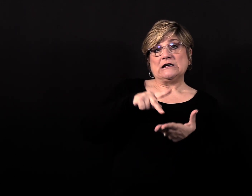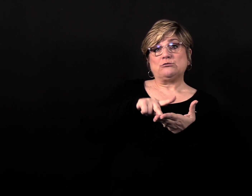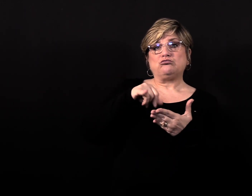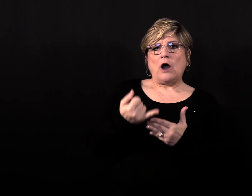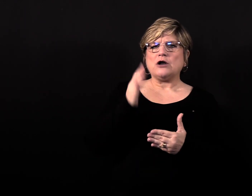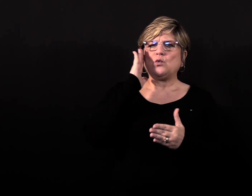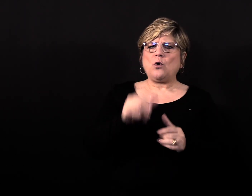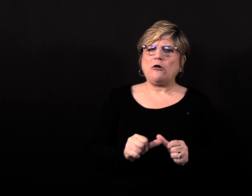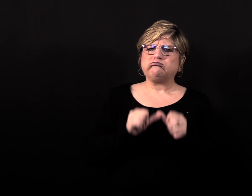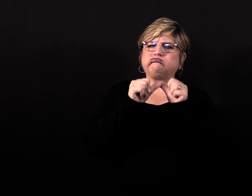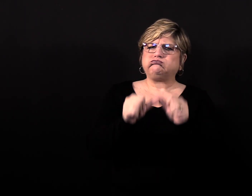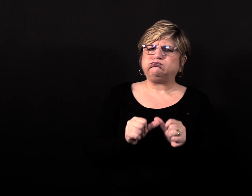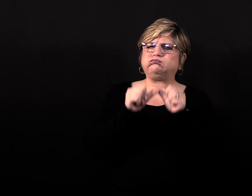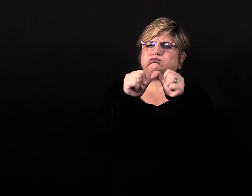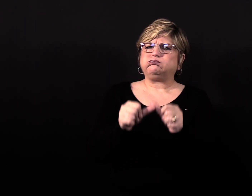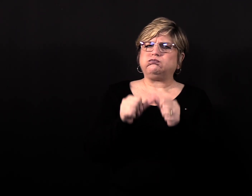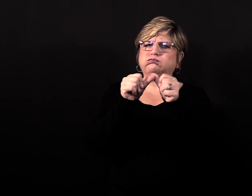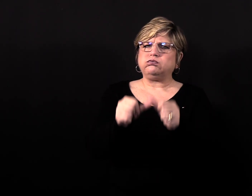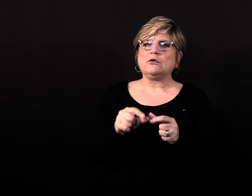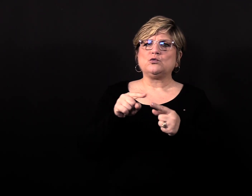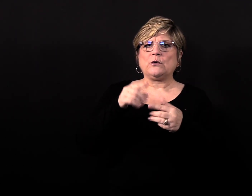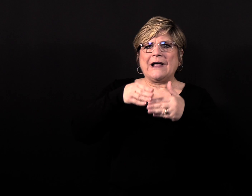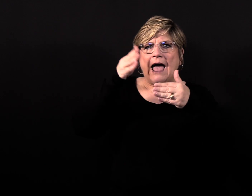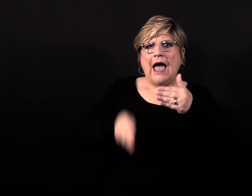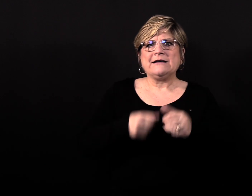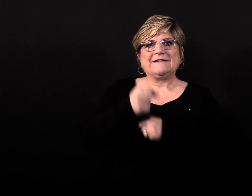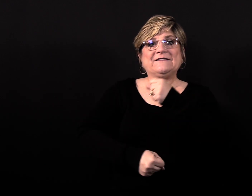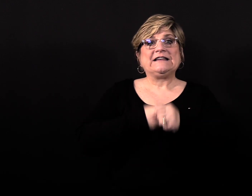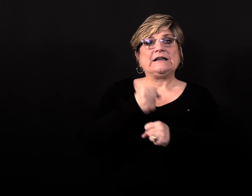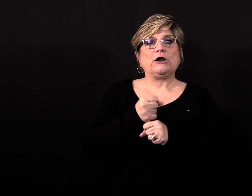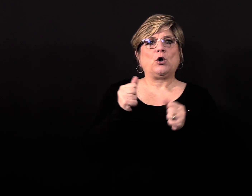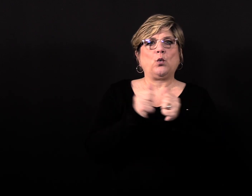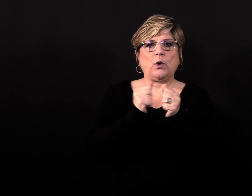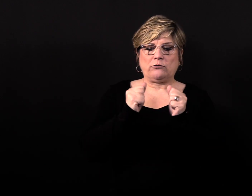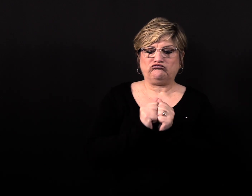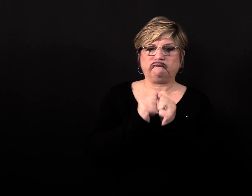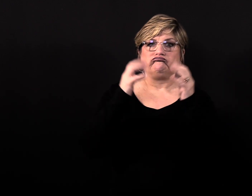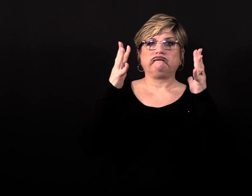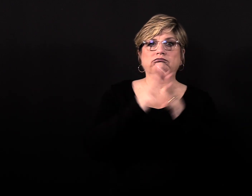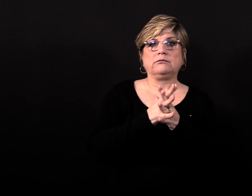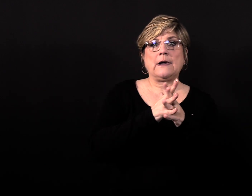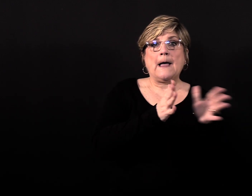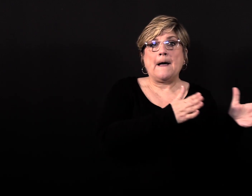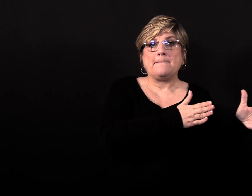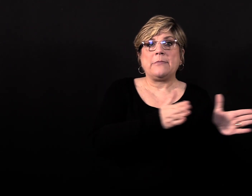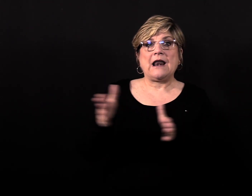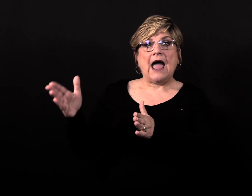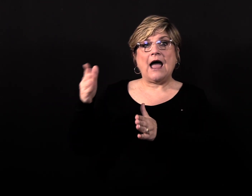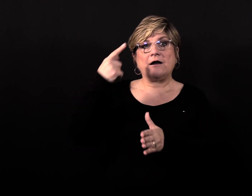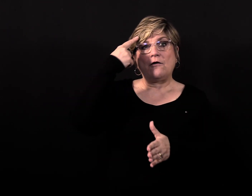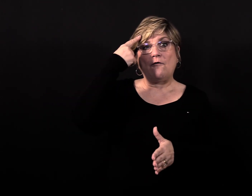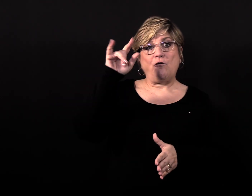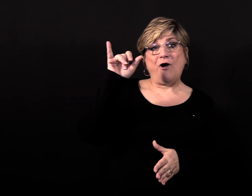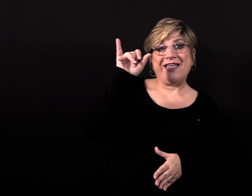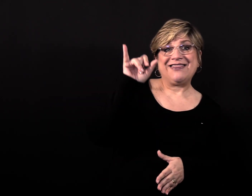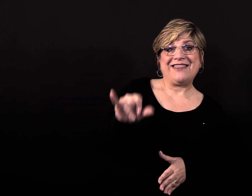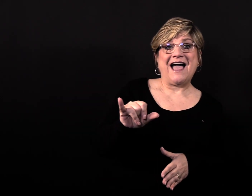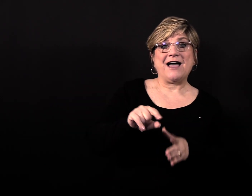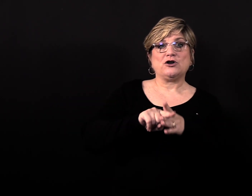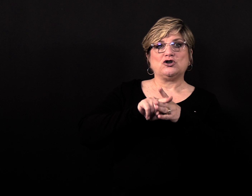This project will continue through the end of this year with implementation planned for that start of